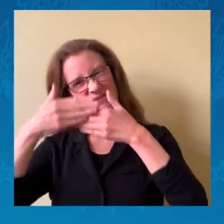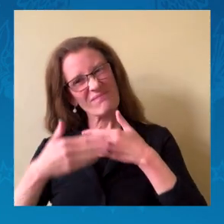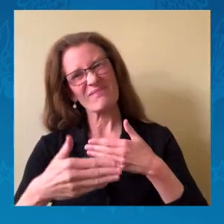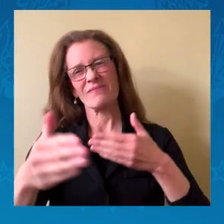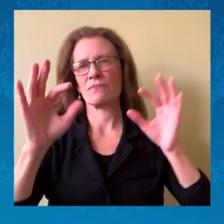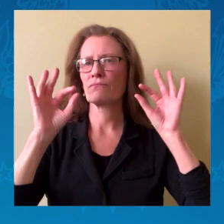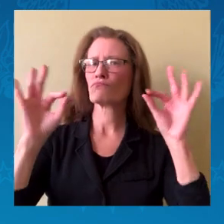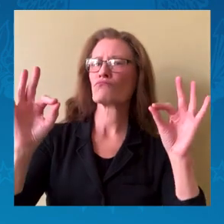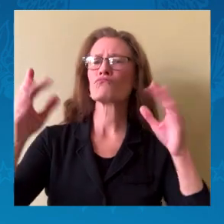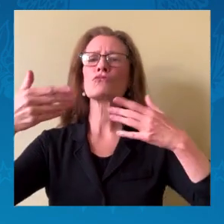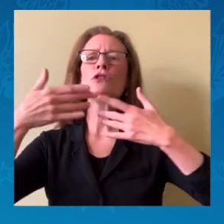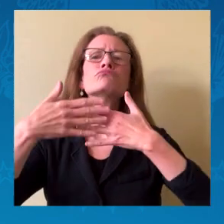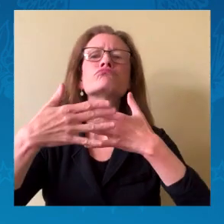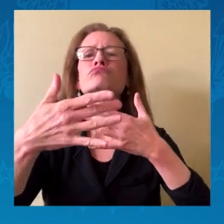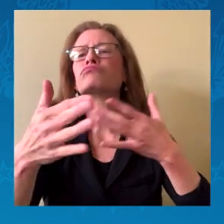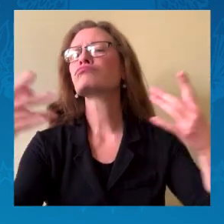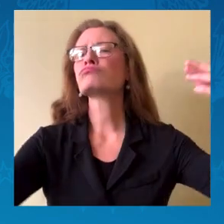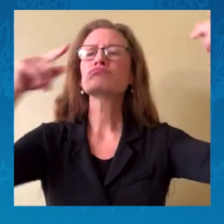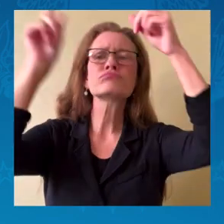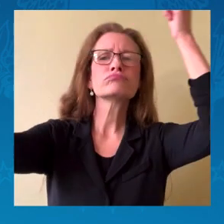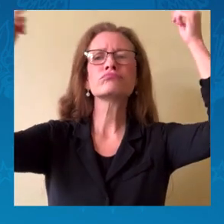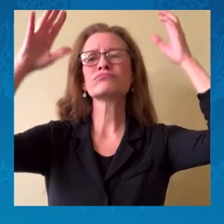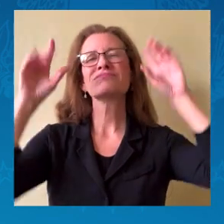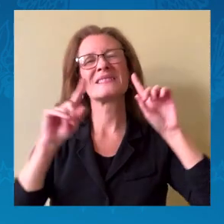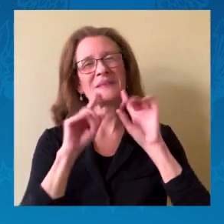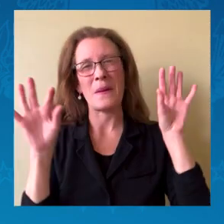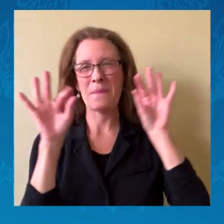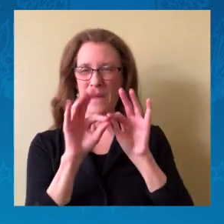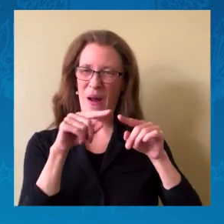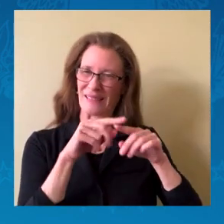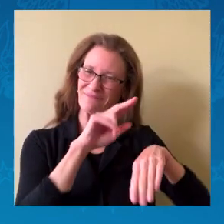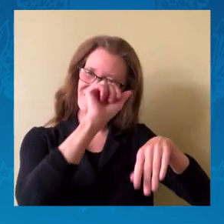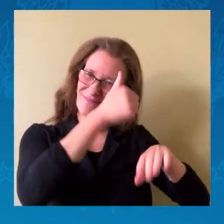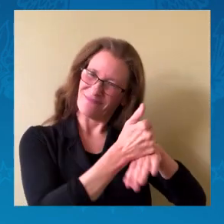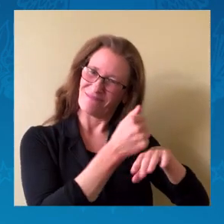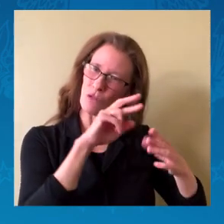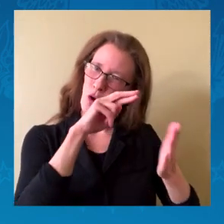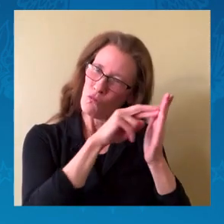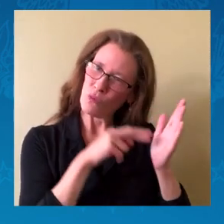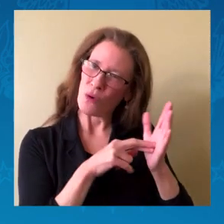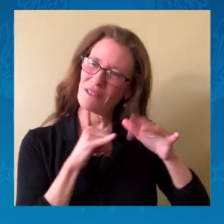in collaboration with our interagency partners and importantly, in collaboration